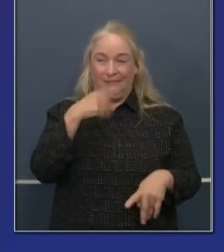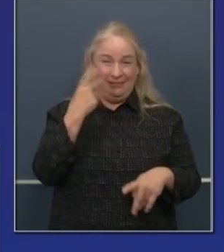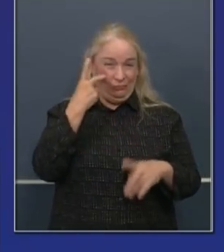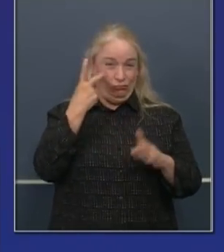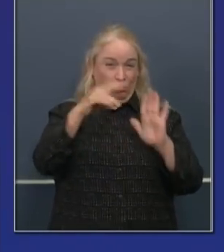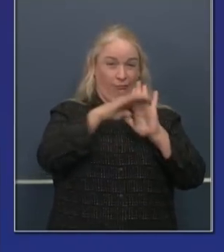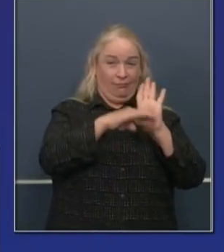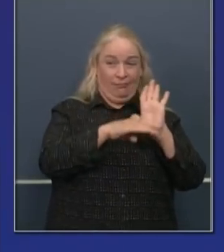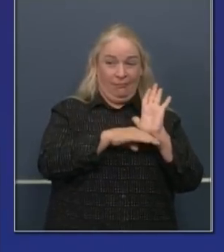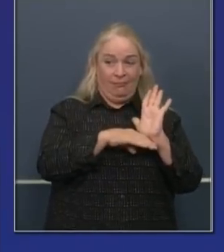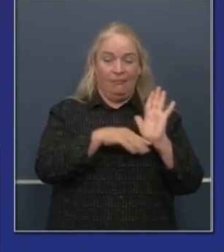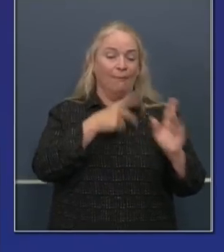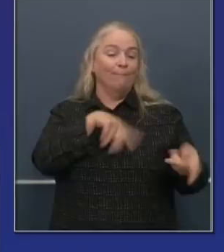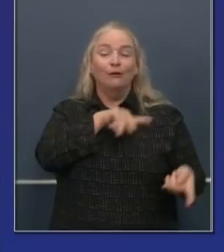ANTICIPATE. WE HAVE INDOOR